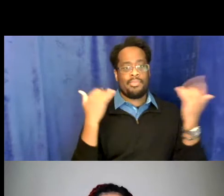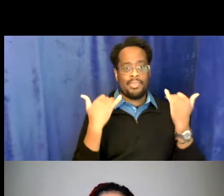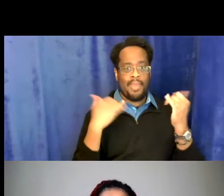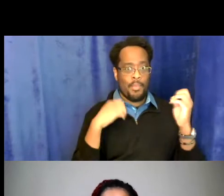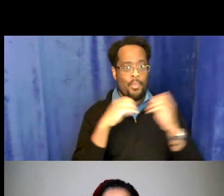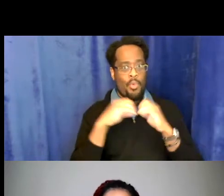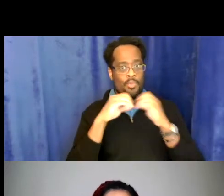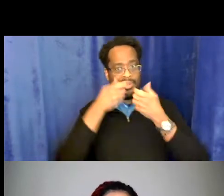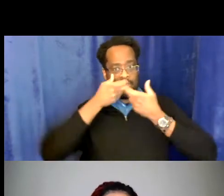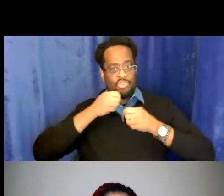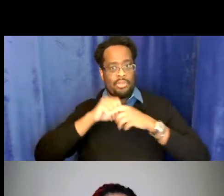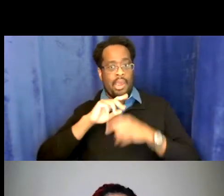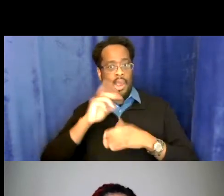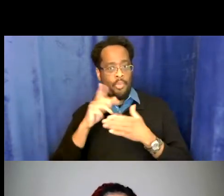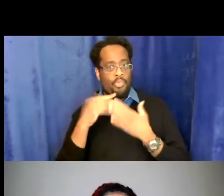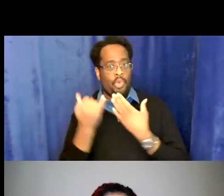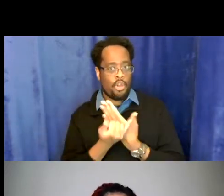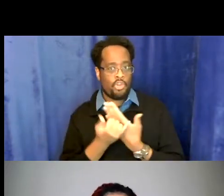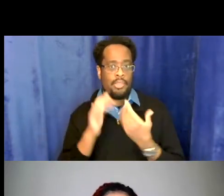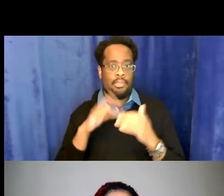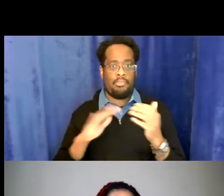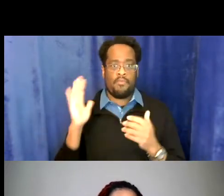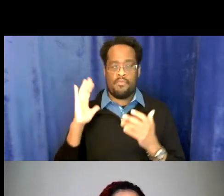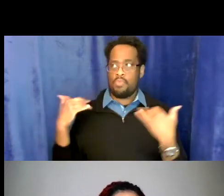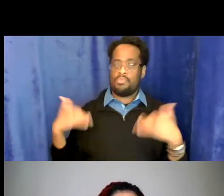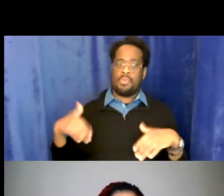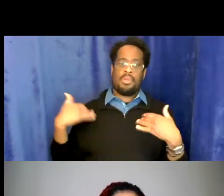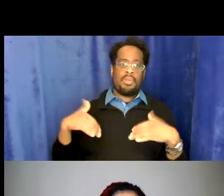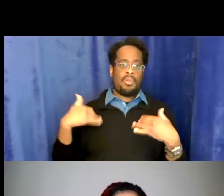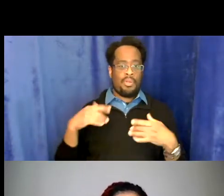and now they're finding more and more about our work and our research the interest for our project